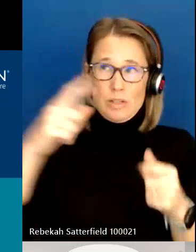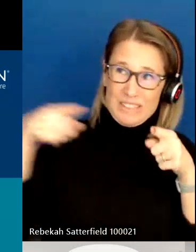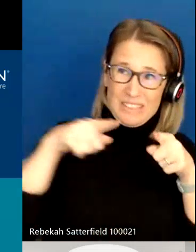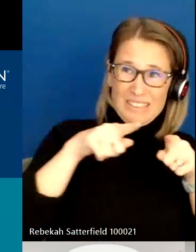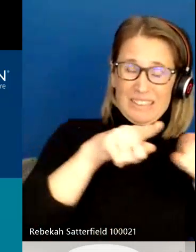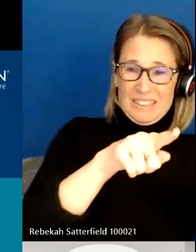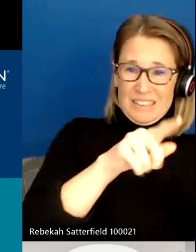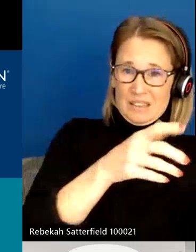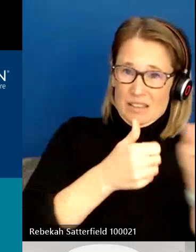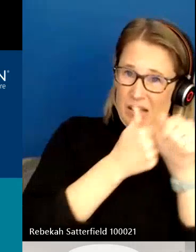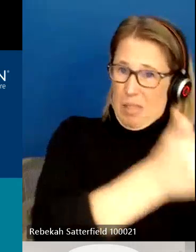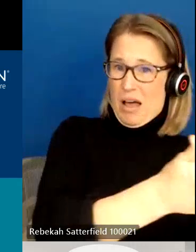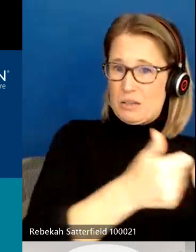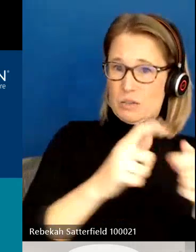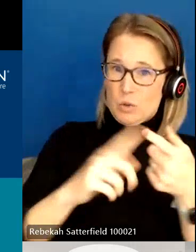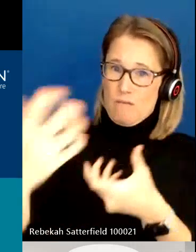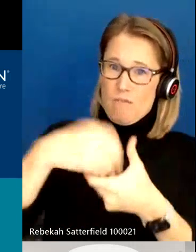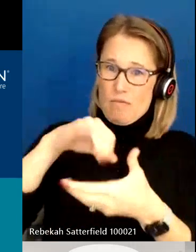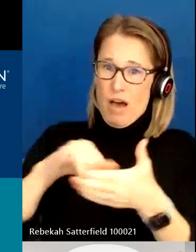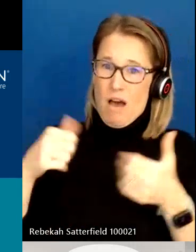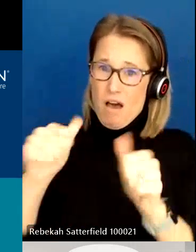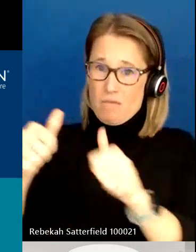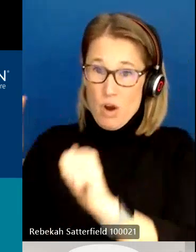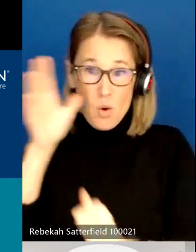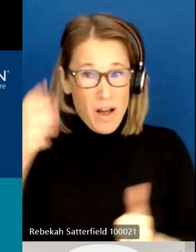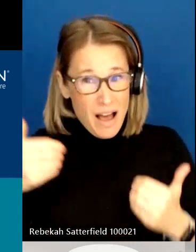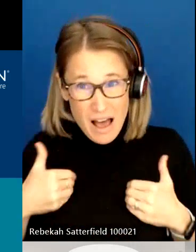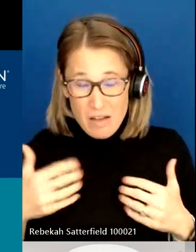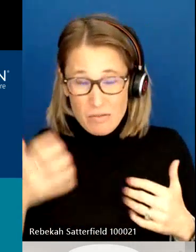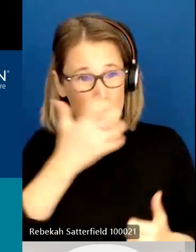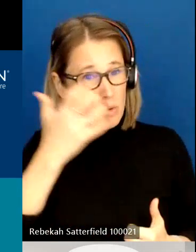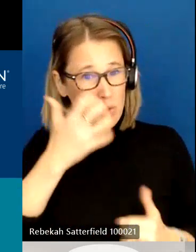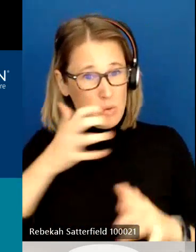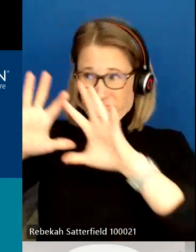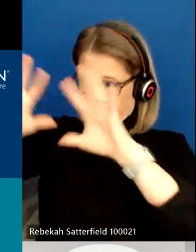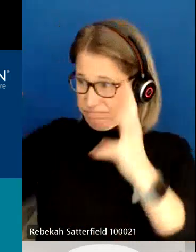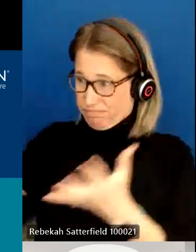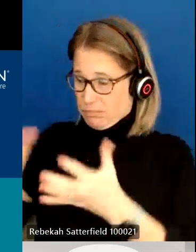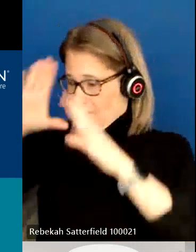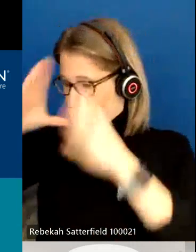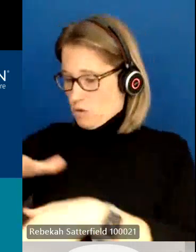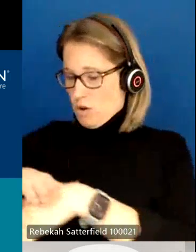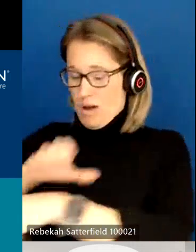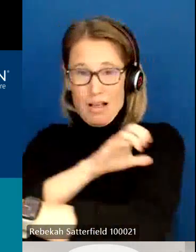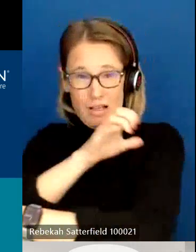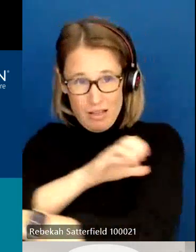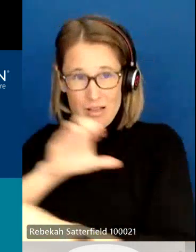this effort so you'd have a whole arm of activity focused on clinical decision-making tools and then